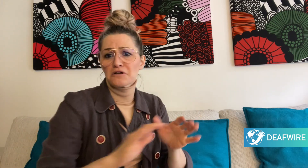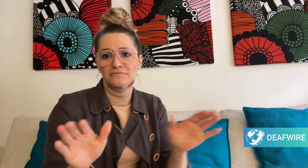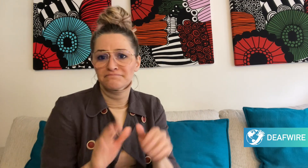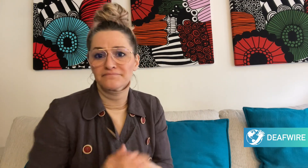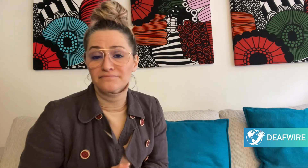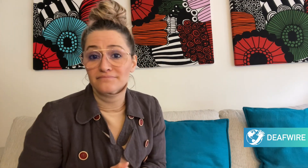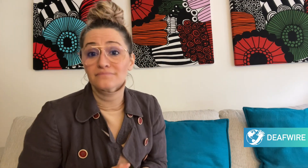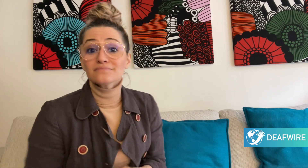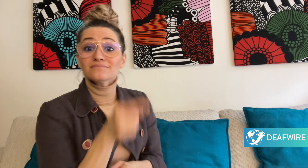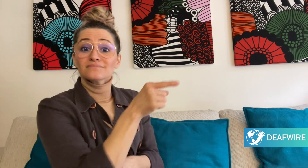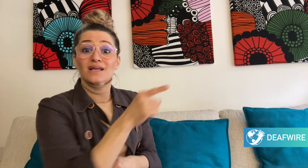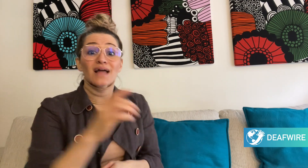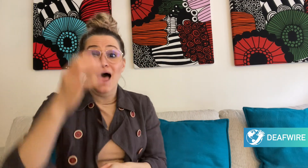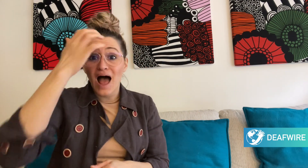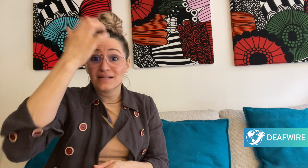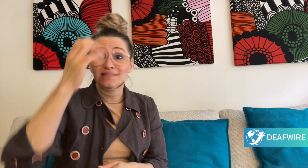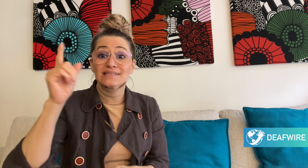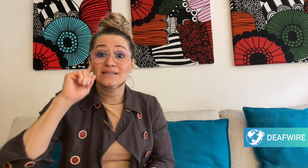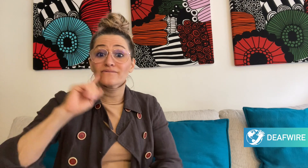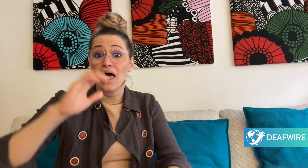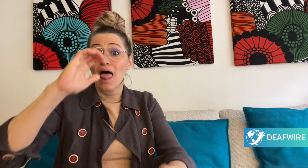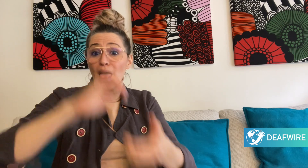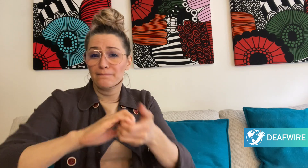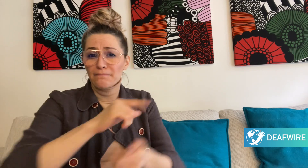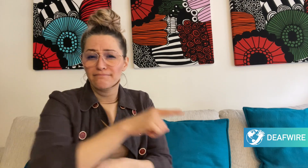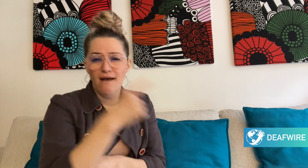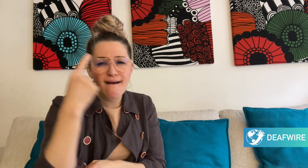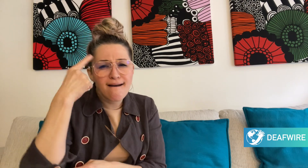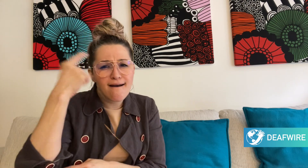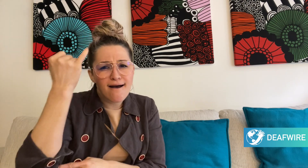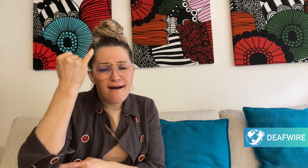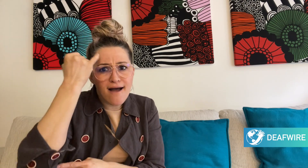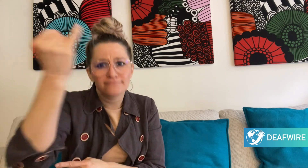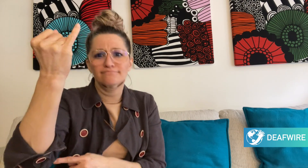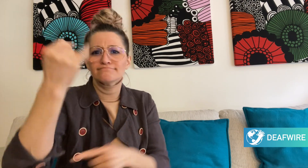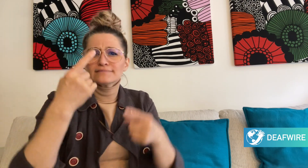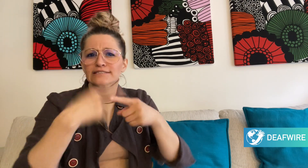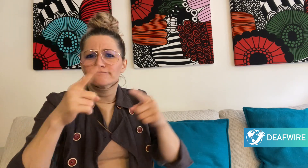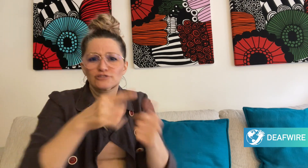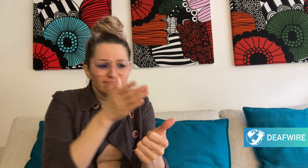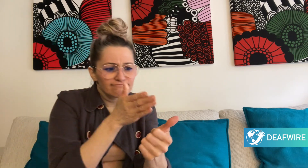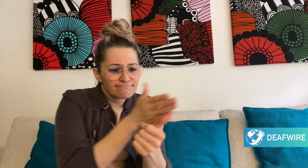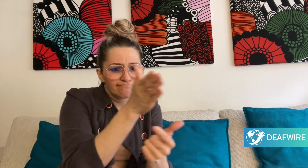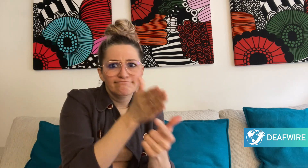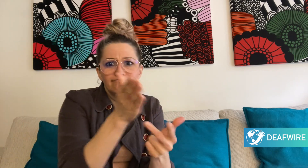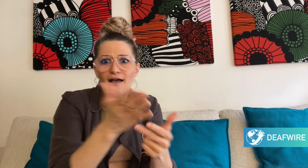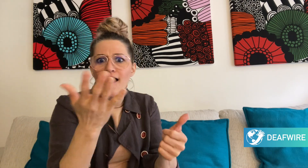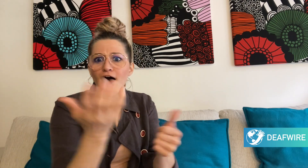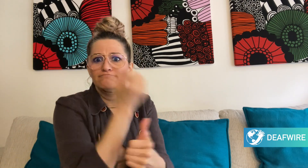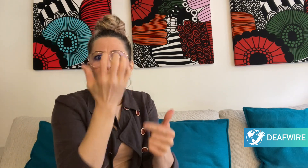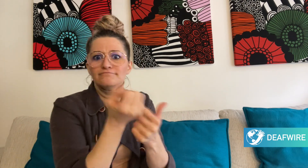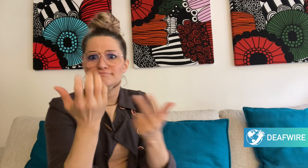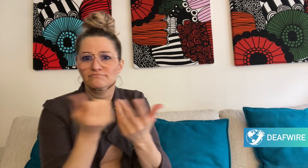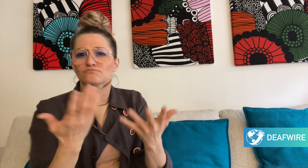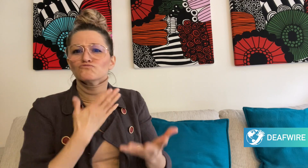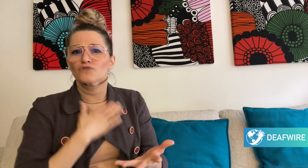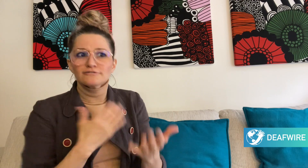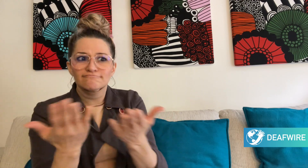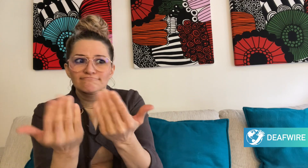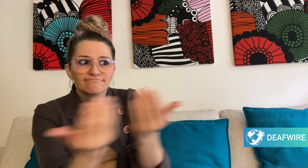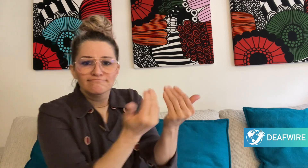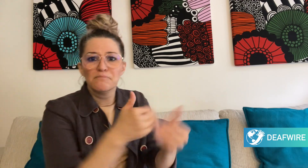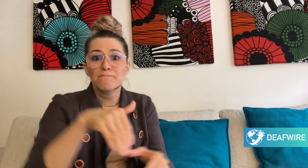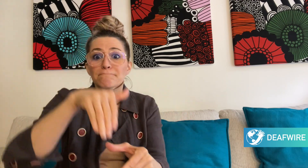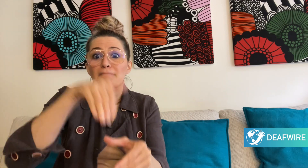The Helsinki Deaf Club came up with ways to get their members